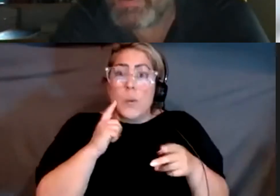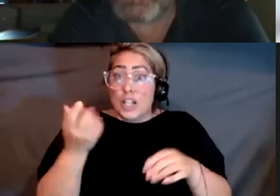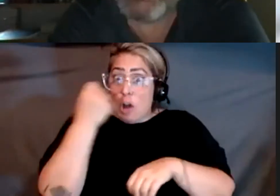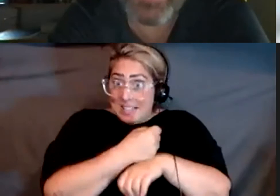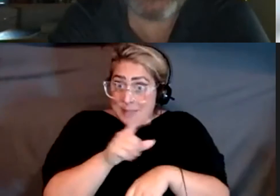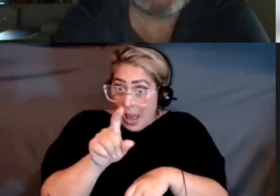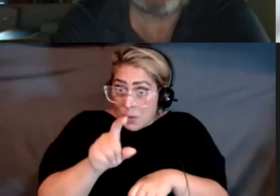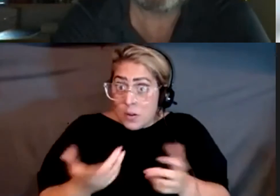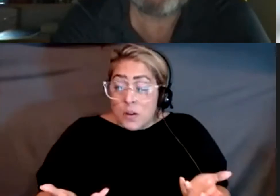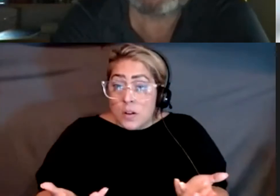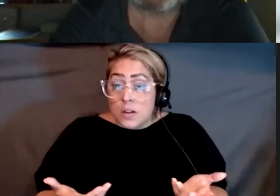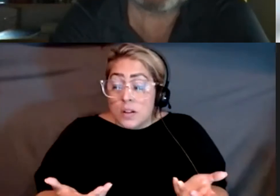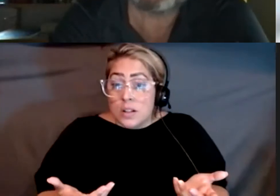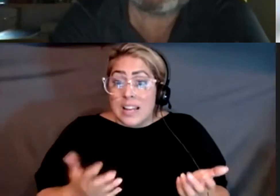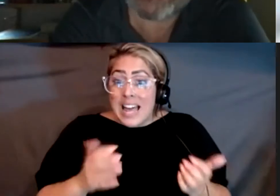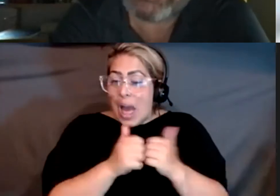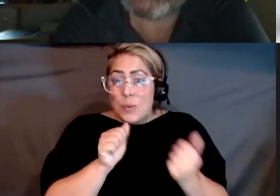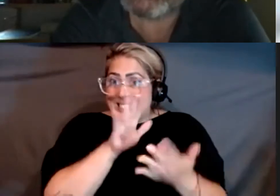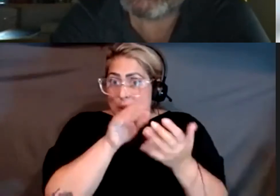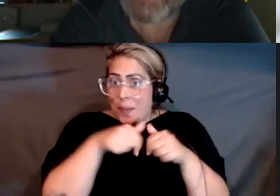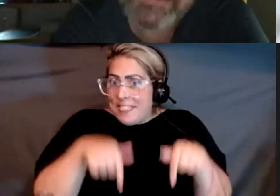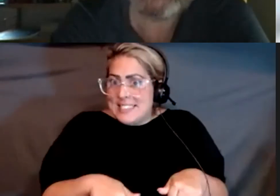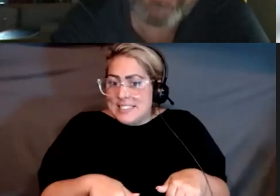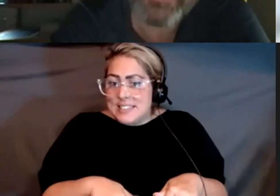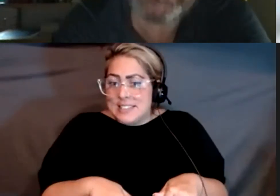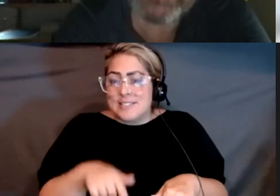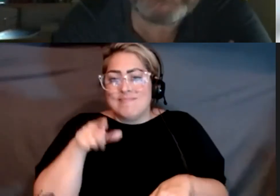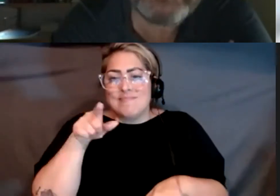, this is a really challenging situation.